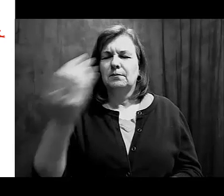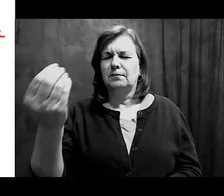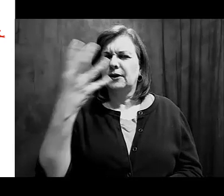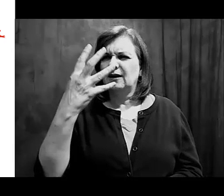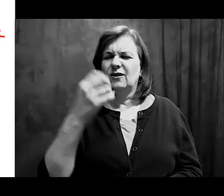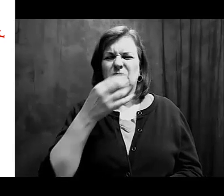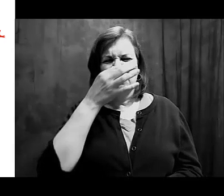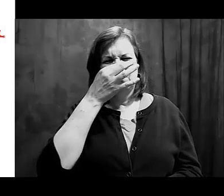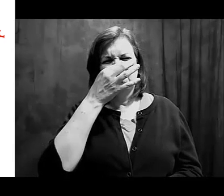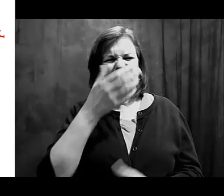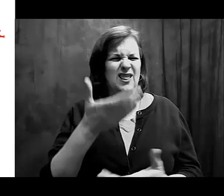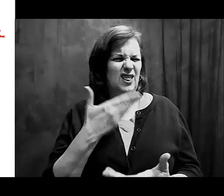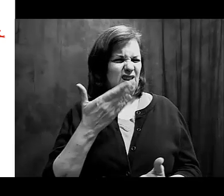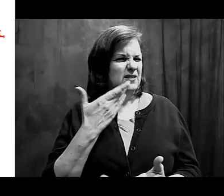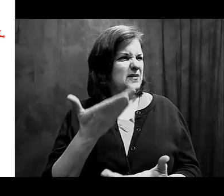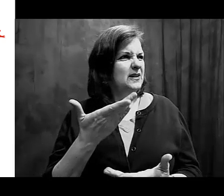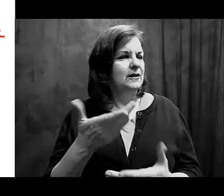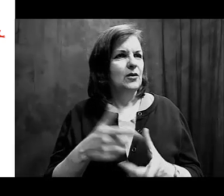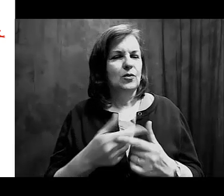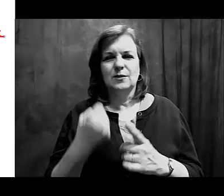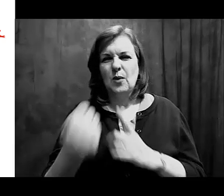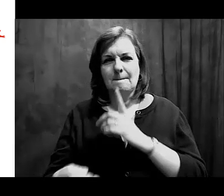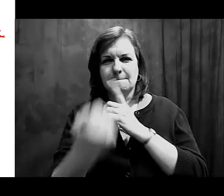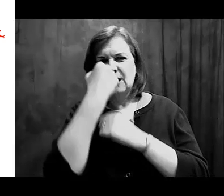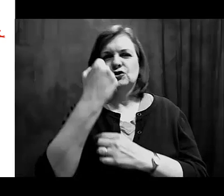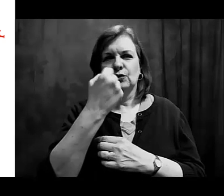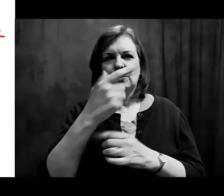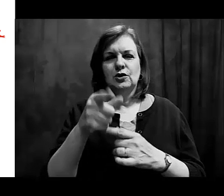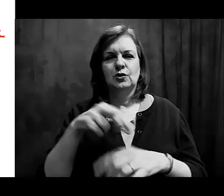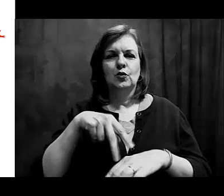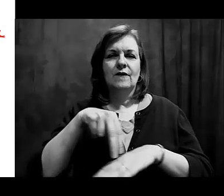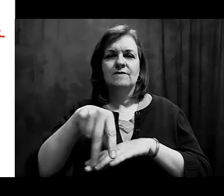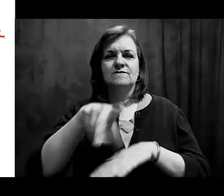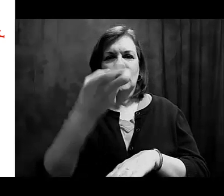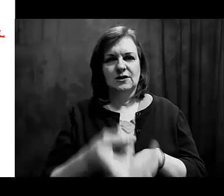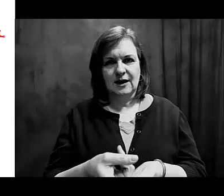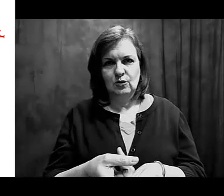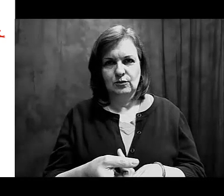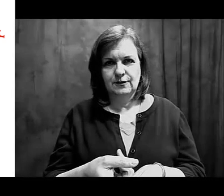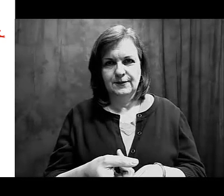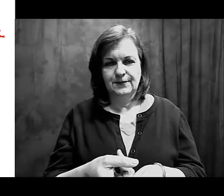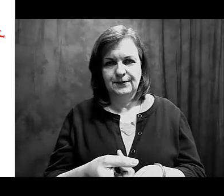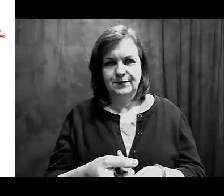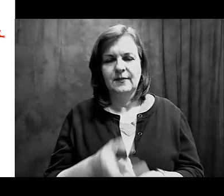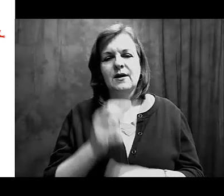you pinched yourself - someone punched you - you fell down